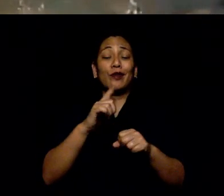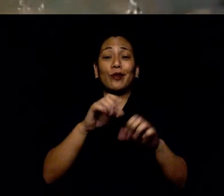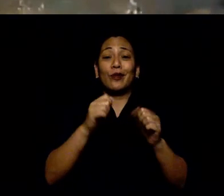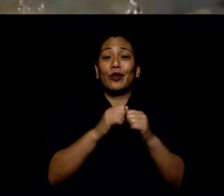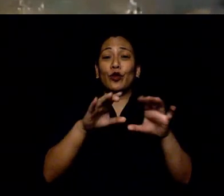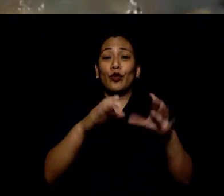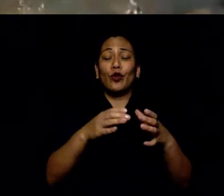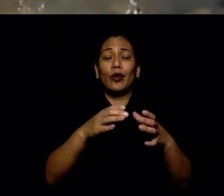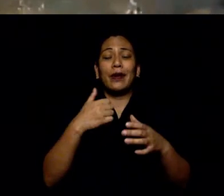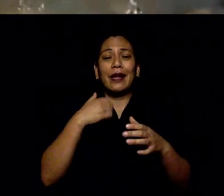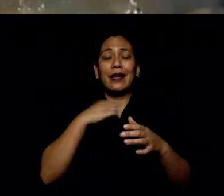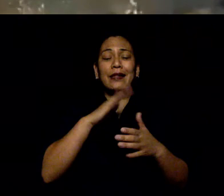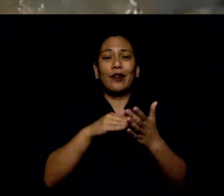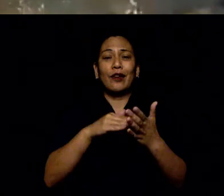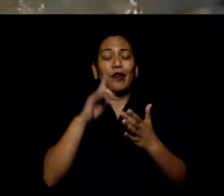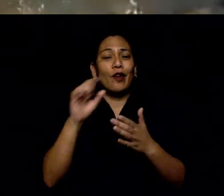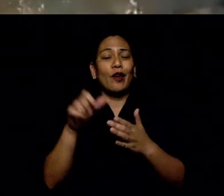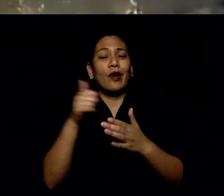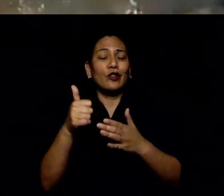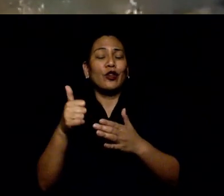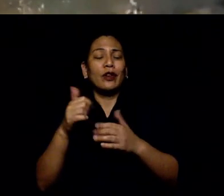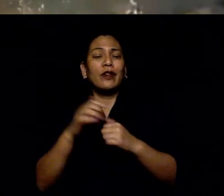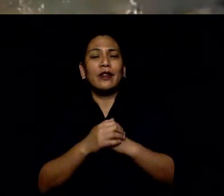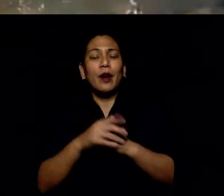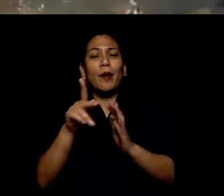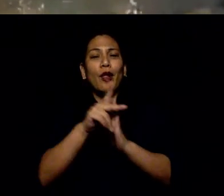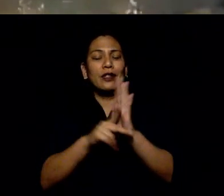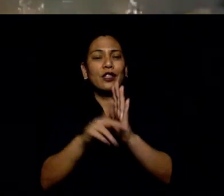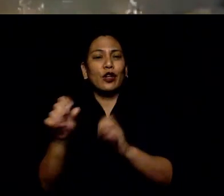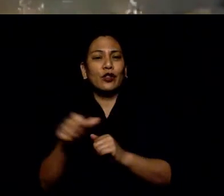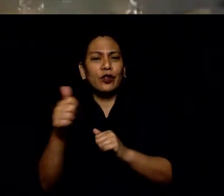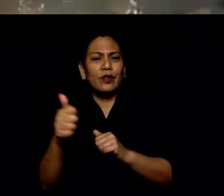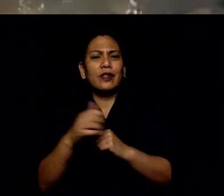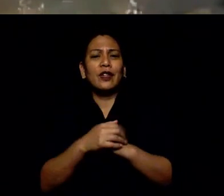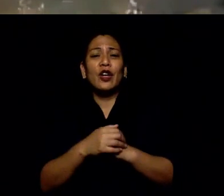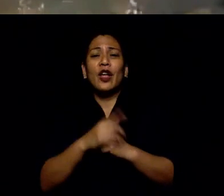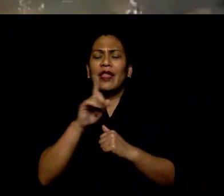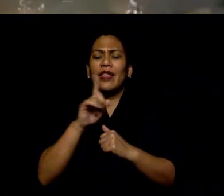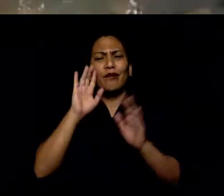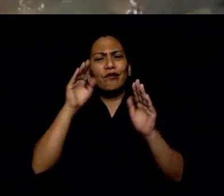I don't know if, you know, they, they write a lot on economic issues.